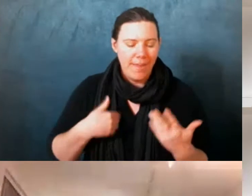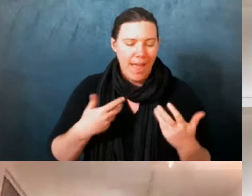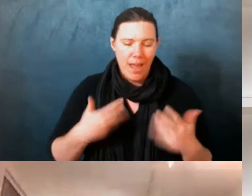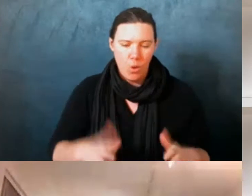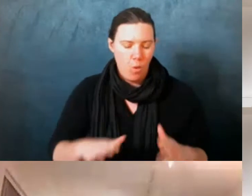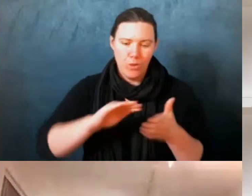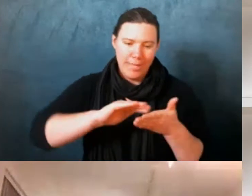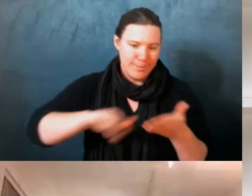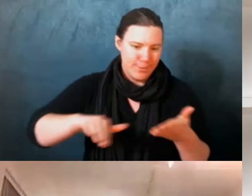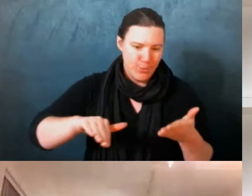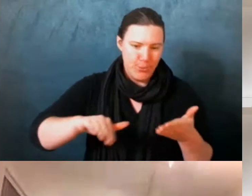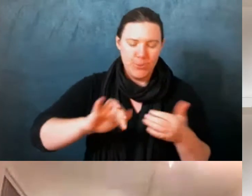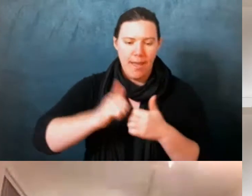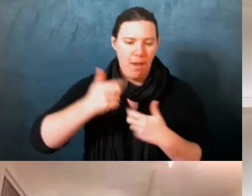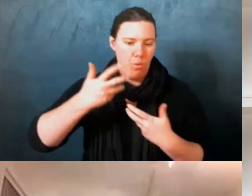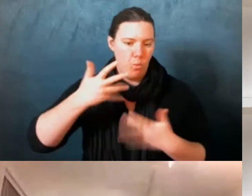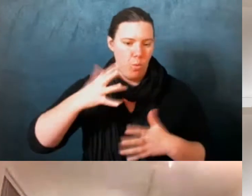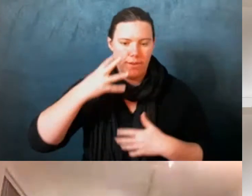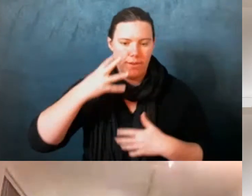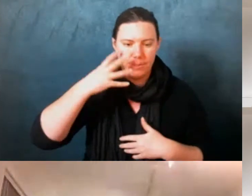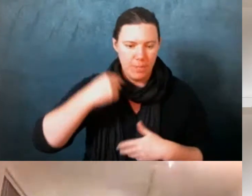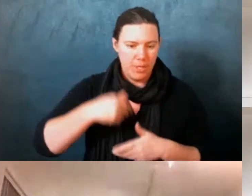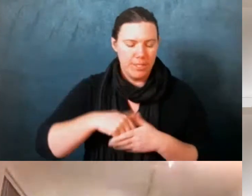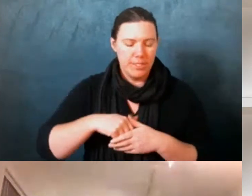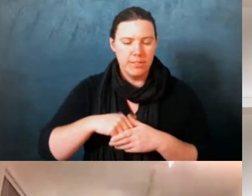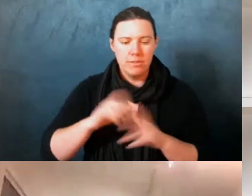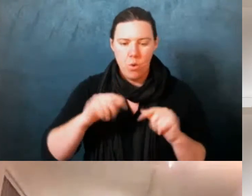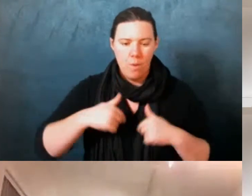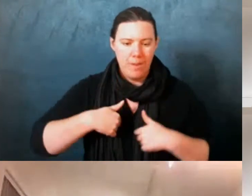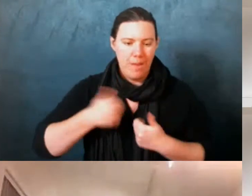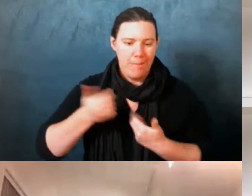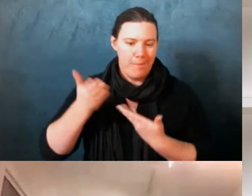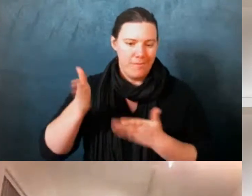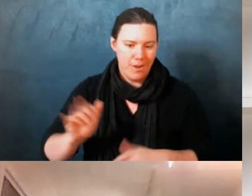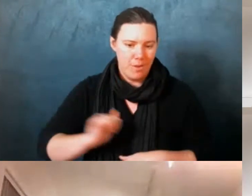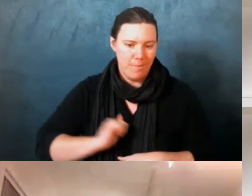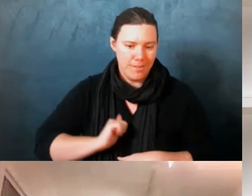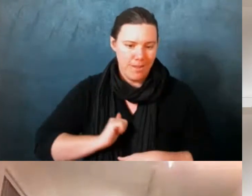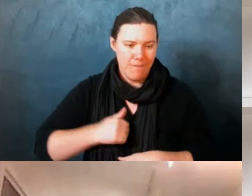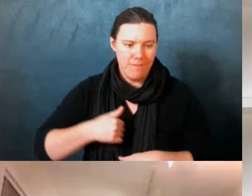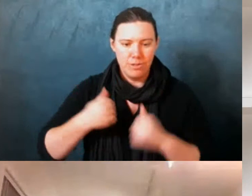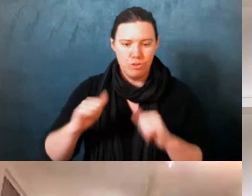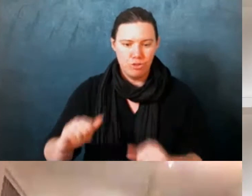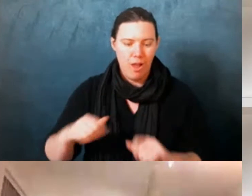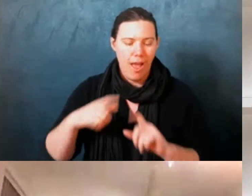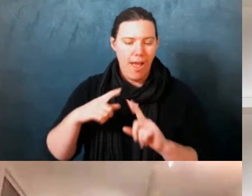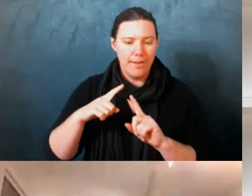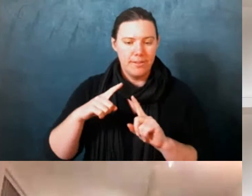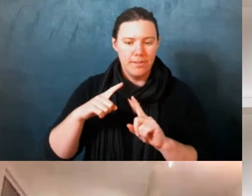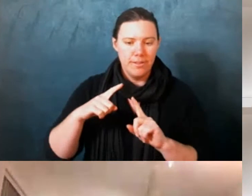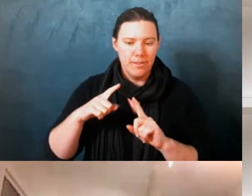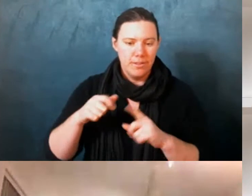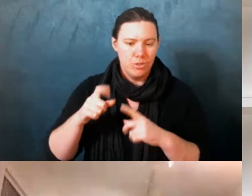to any of the treatment that anybody's talked about or whatever, I'm a provider myself, and I try to give, you know, the utmost respect